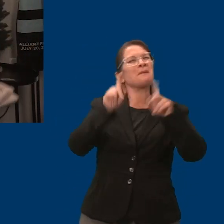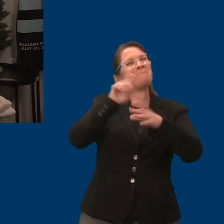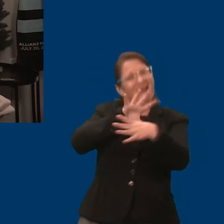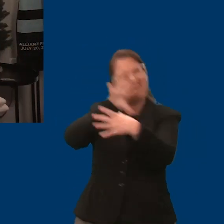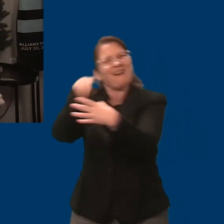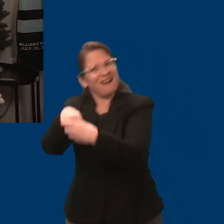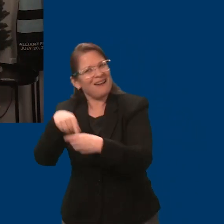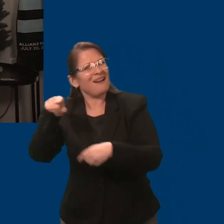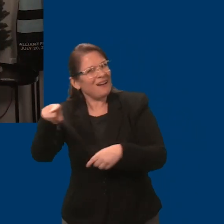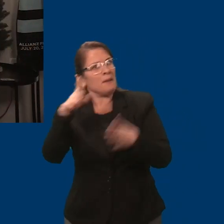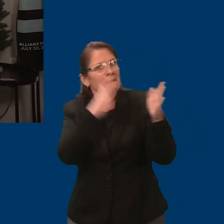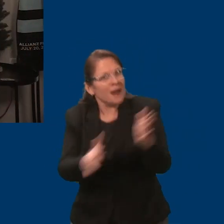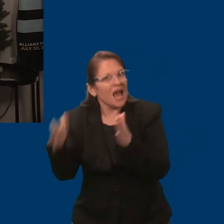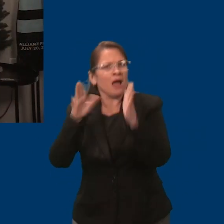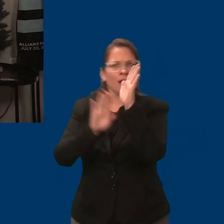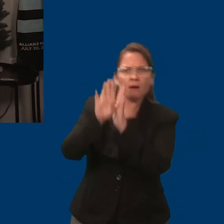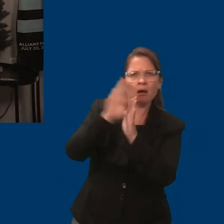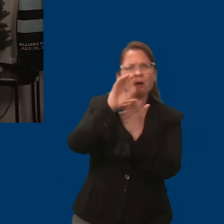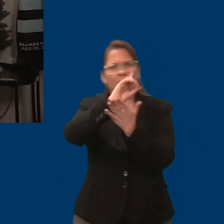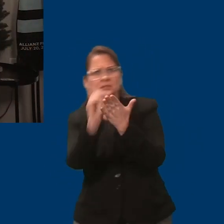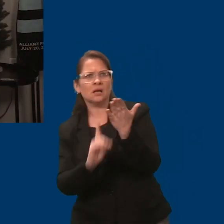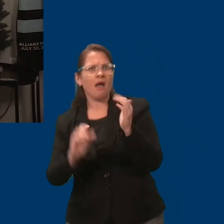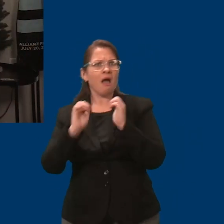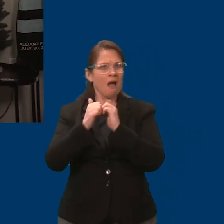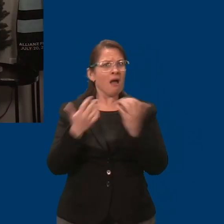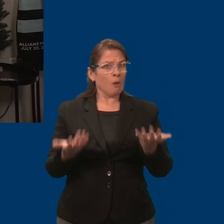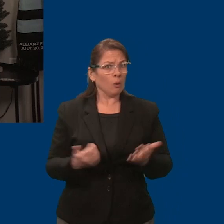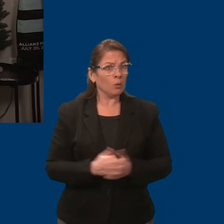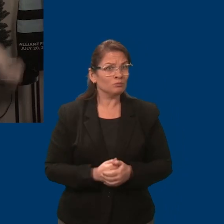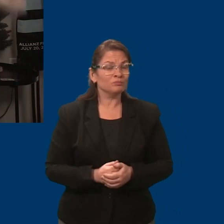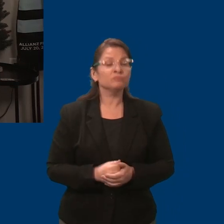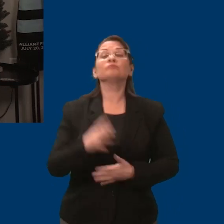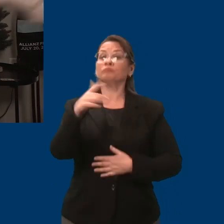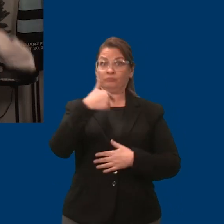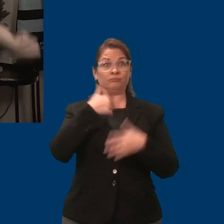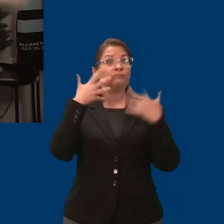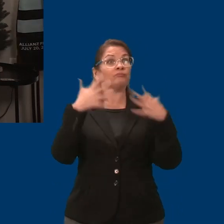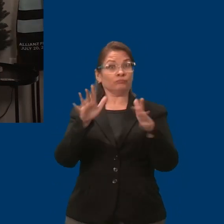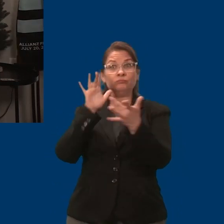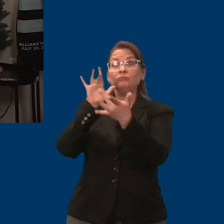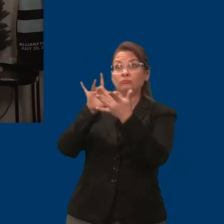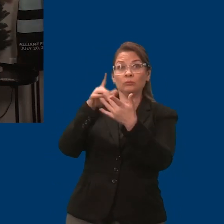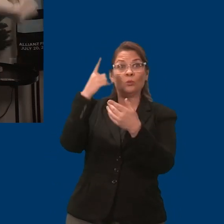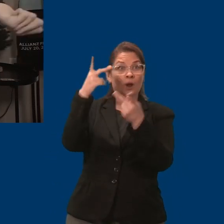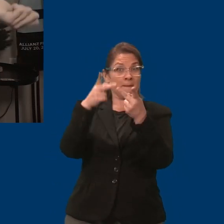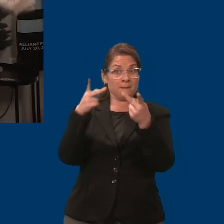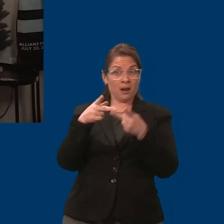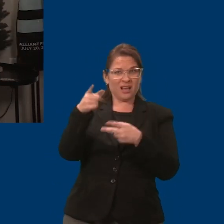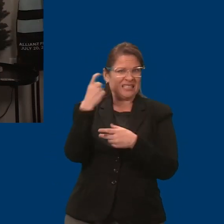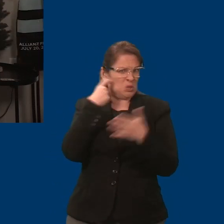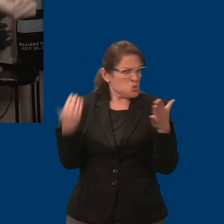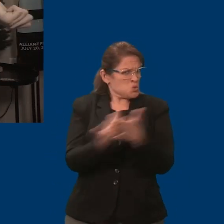One of the places I contacted was just being built and did have a floor plan of the wheelchair accessible